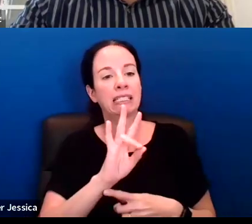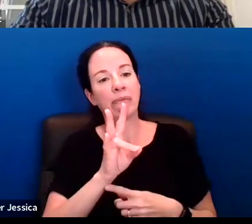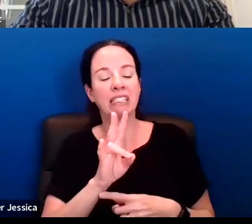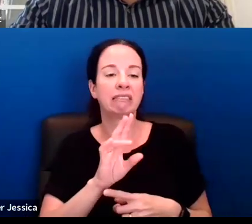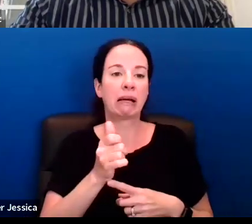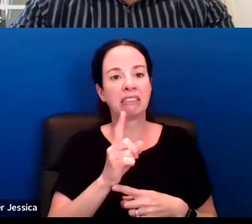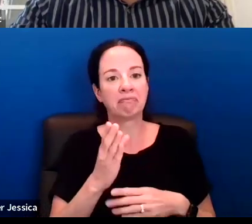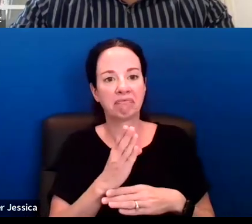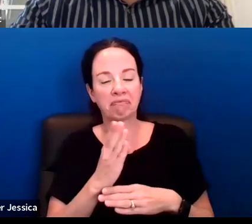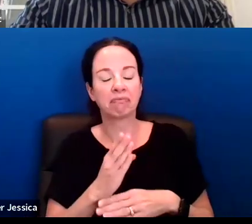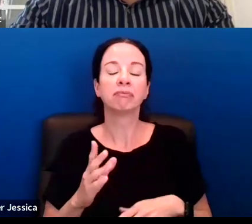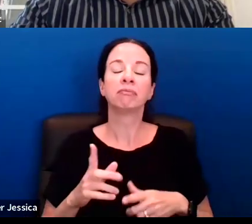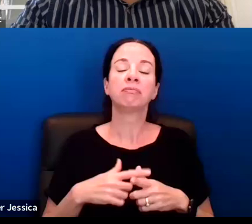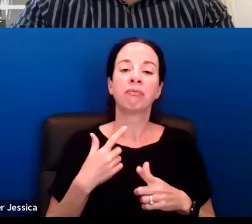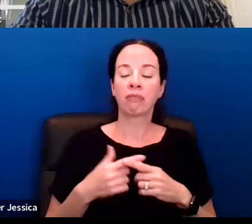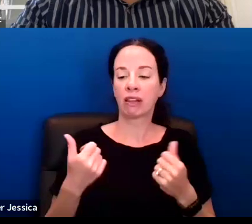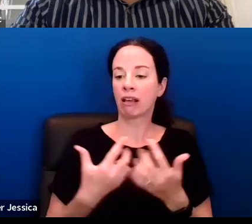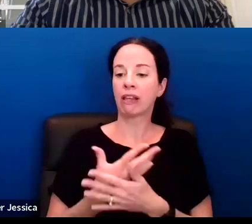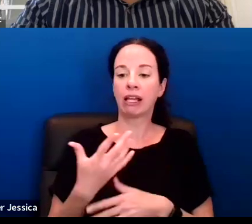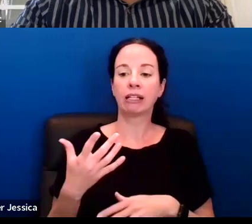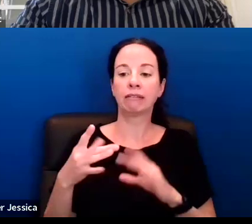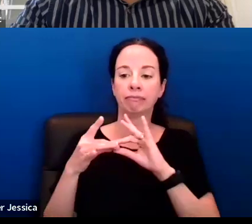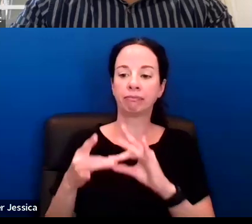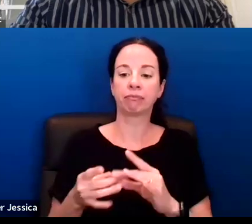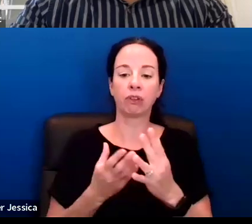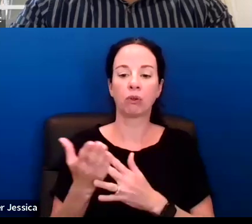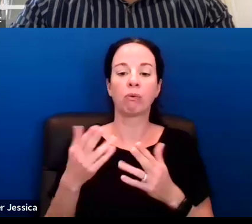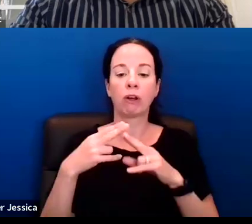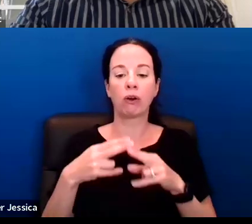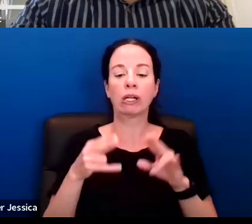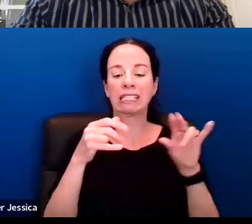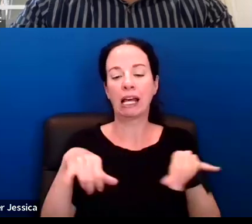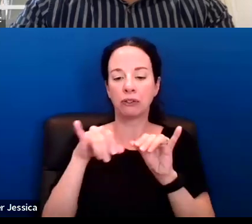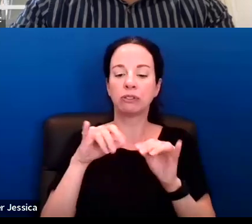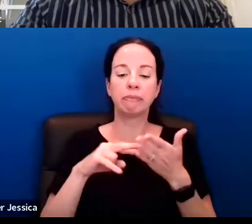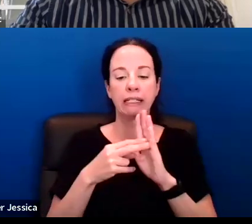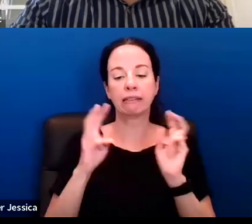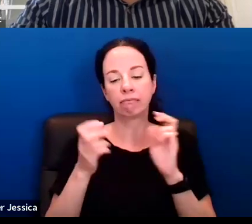And then the, everything is tied through what we call standards, or the skills, so that you